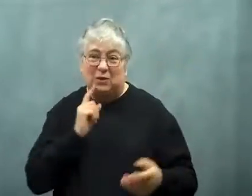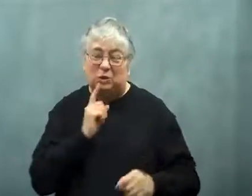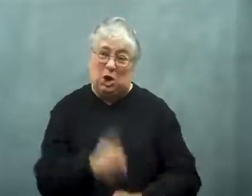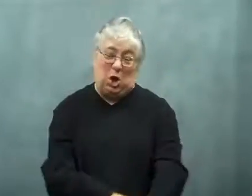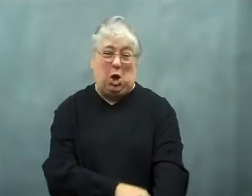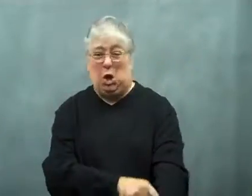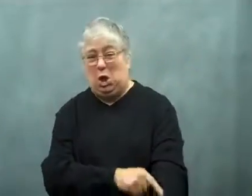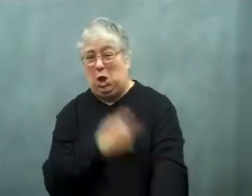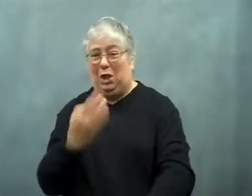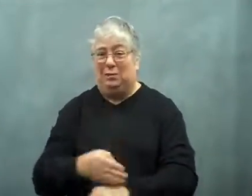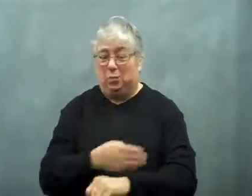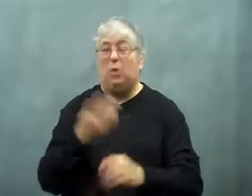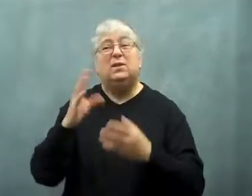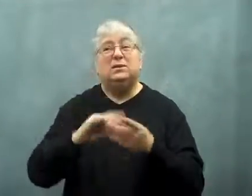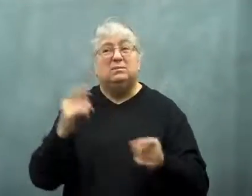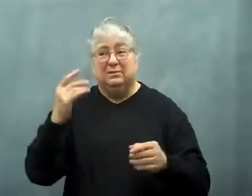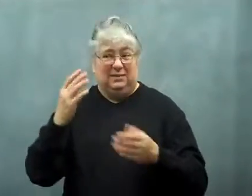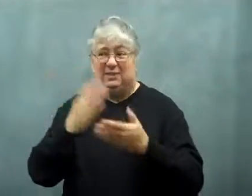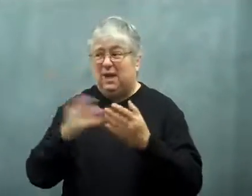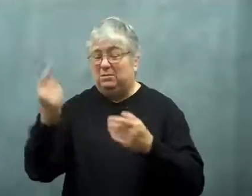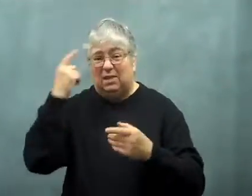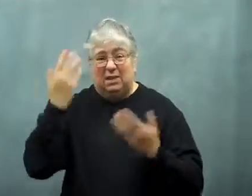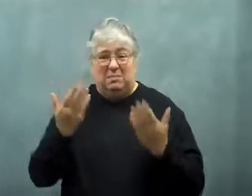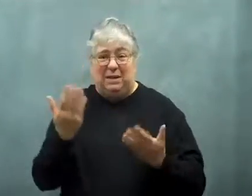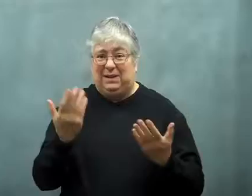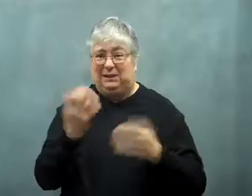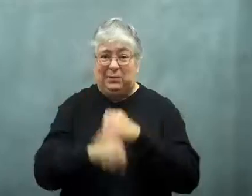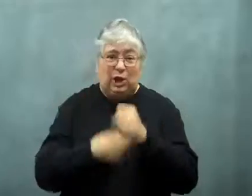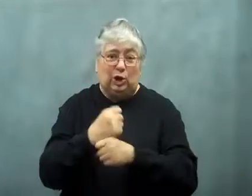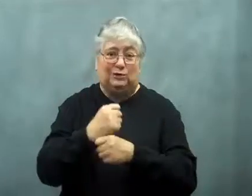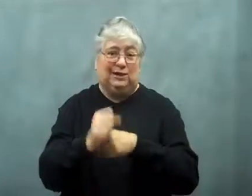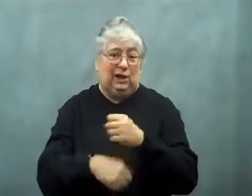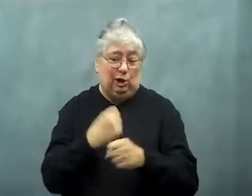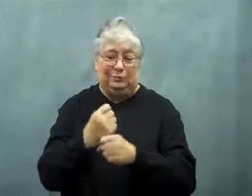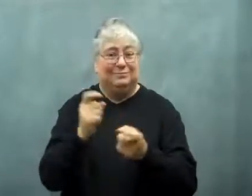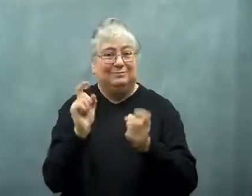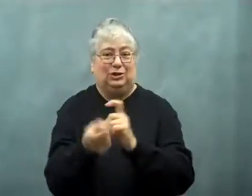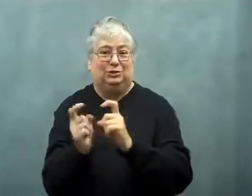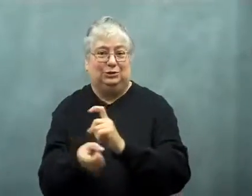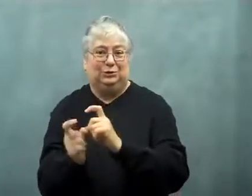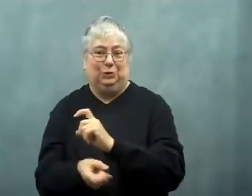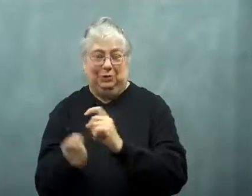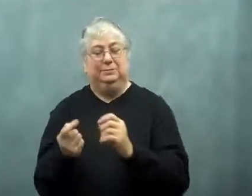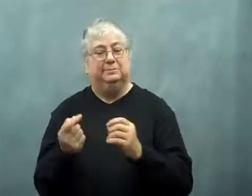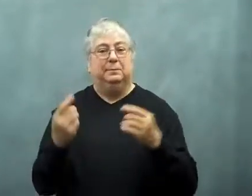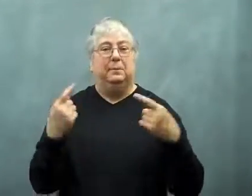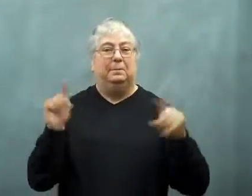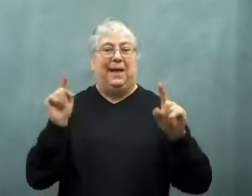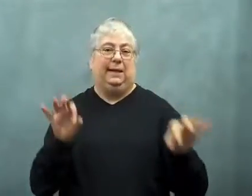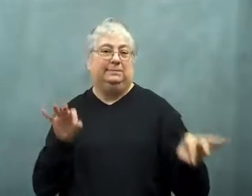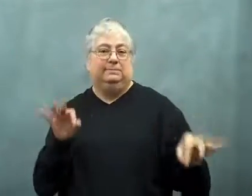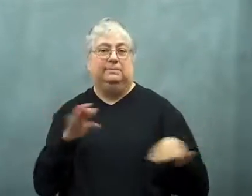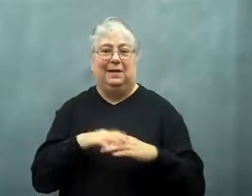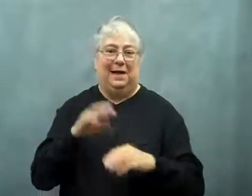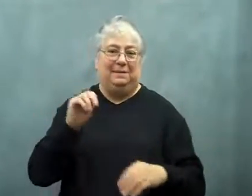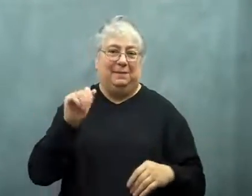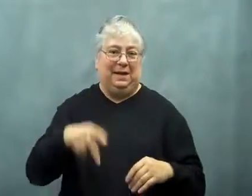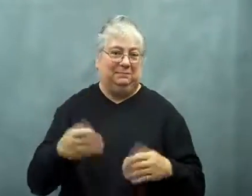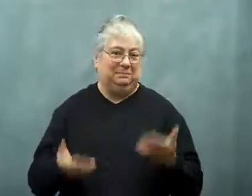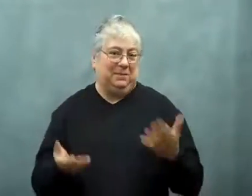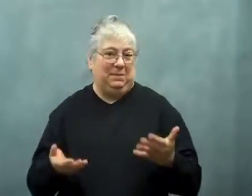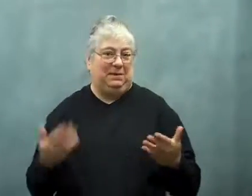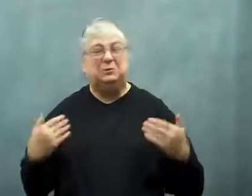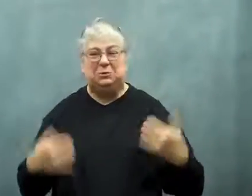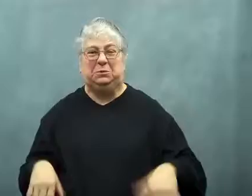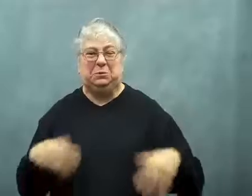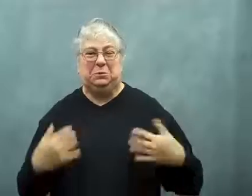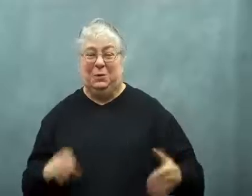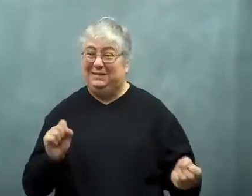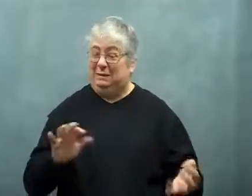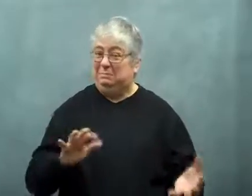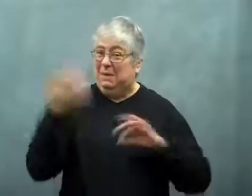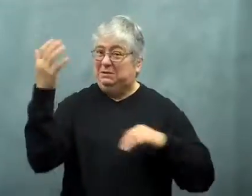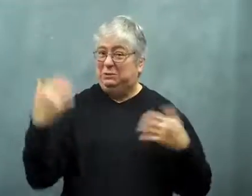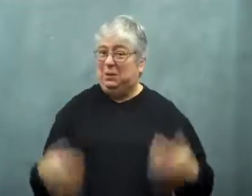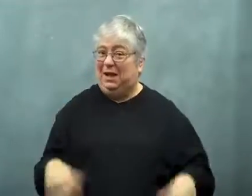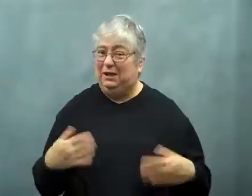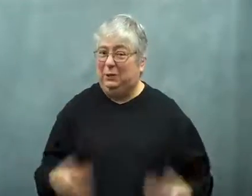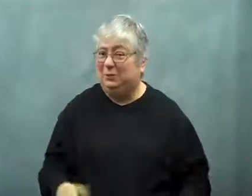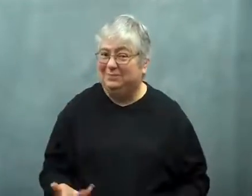It will take awhile. Some think it may take years to get it right.